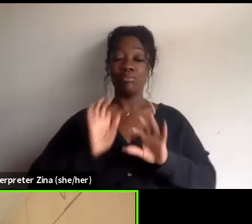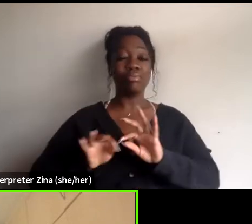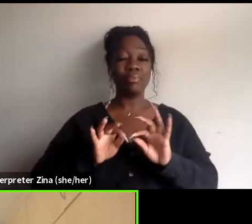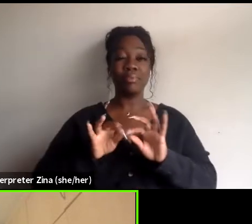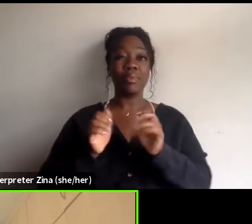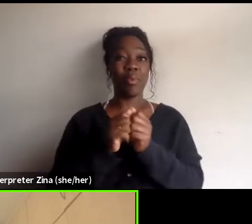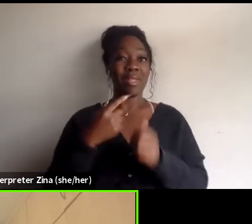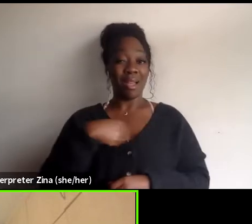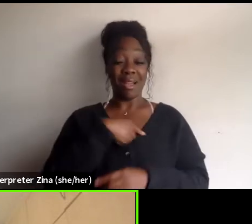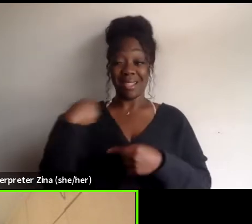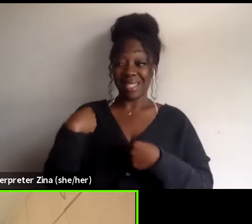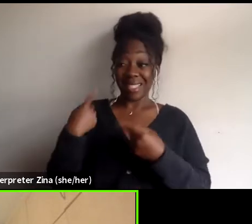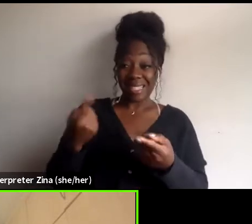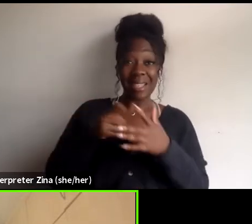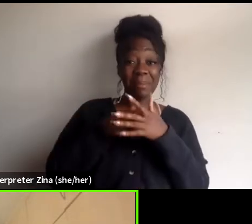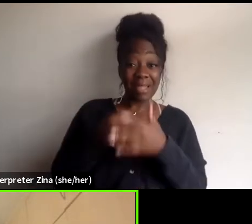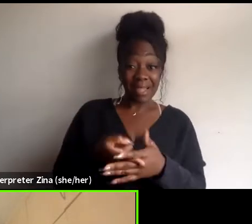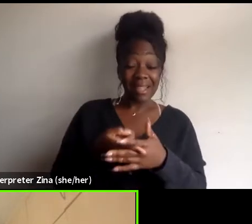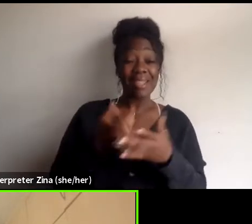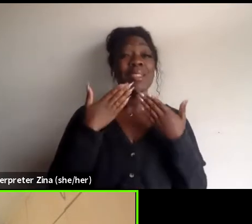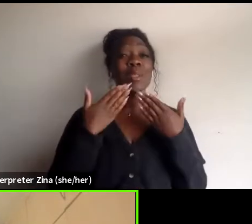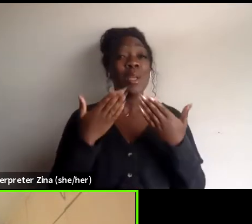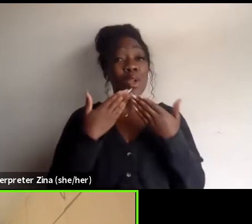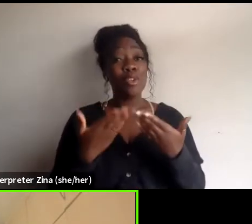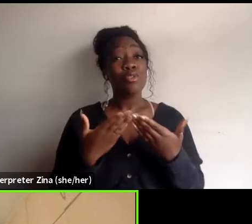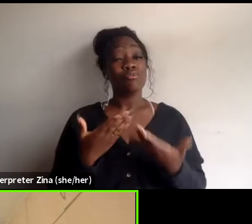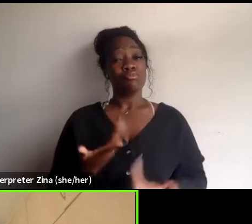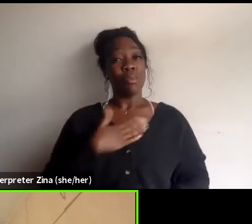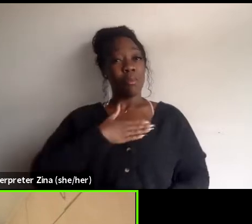So thank you so much for being a part of our team